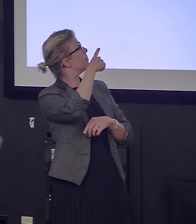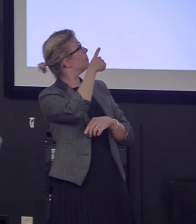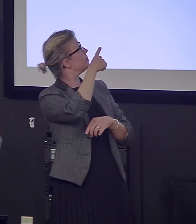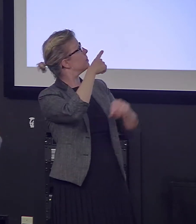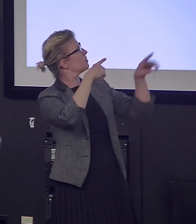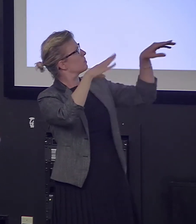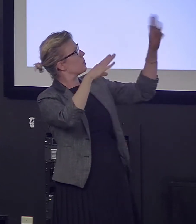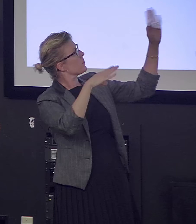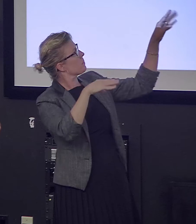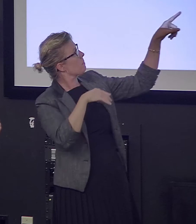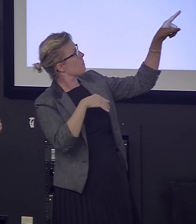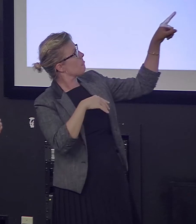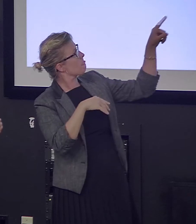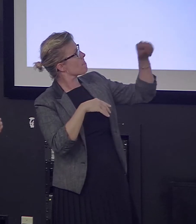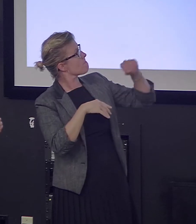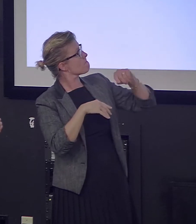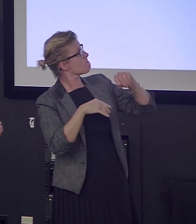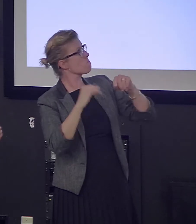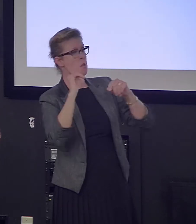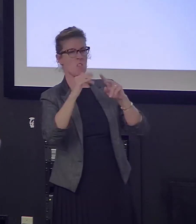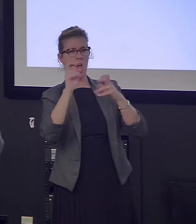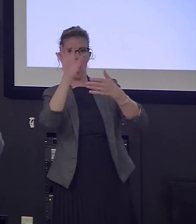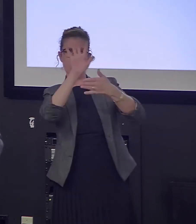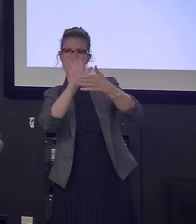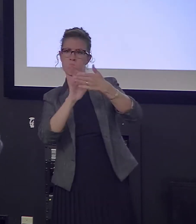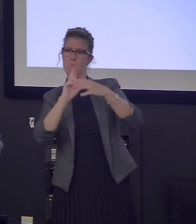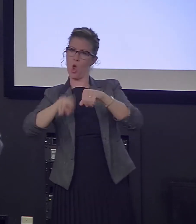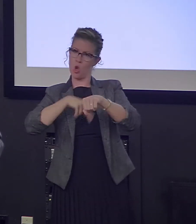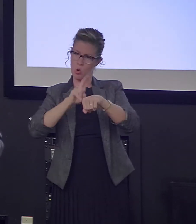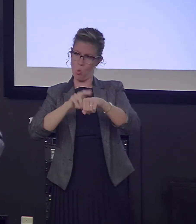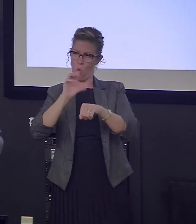a normal striate cortex for normal binocular vision